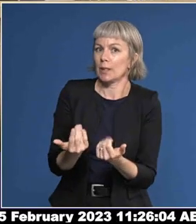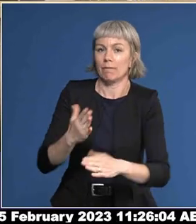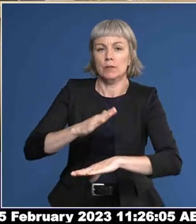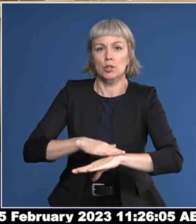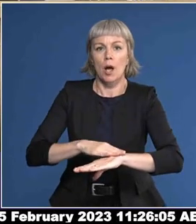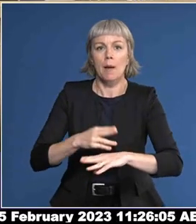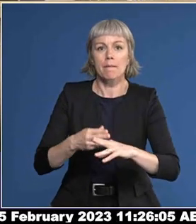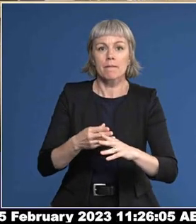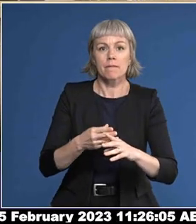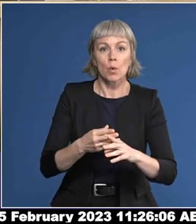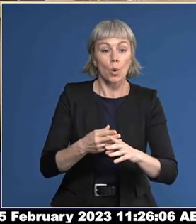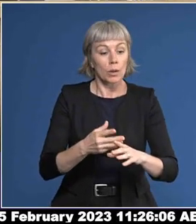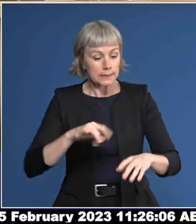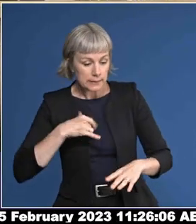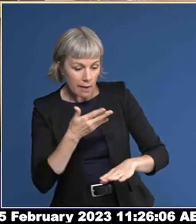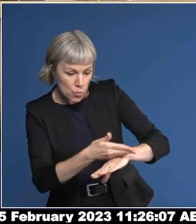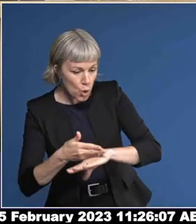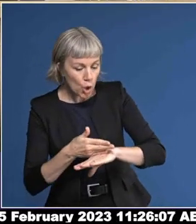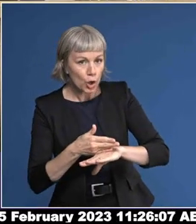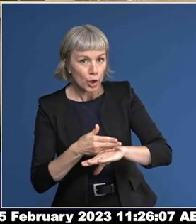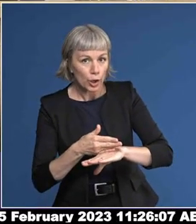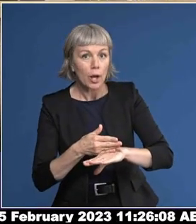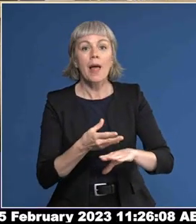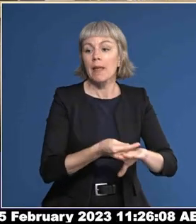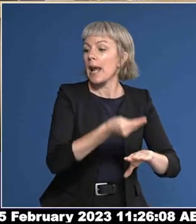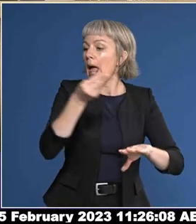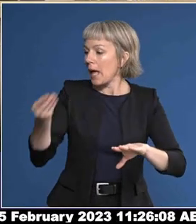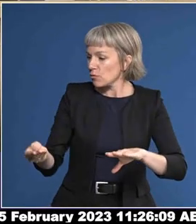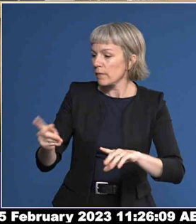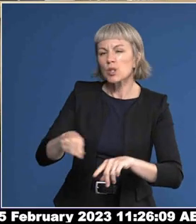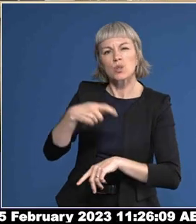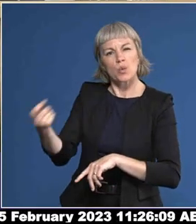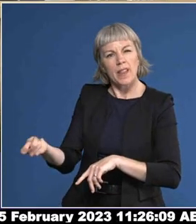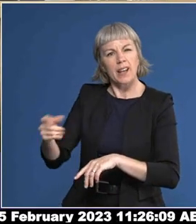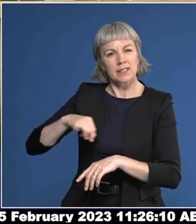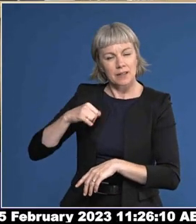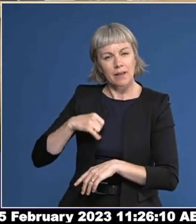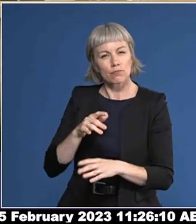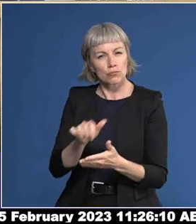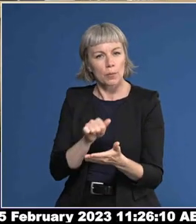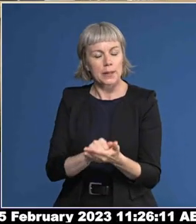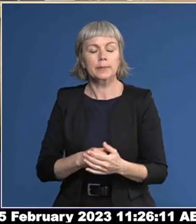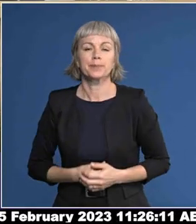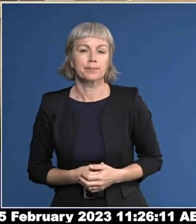And Ms Toohey, at Afford? We are currently implementing elements of that at the moment. Alright.